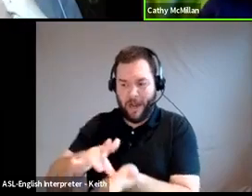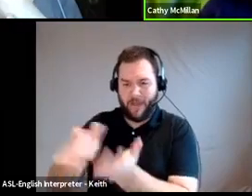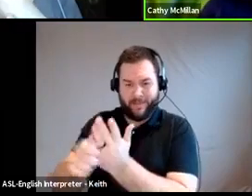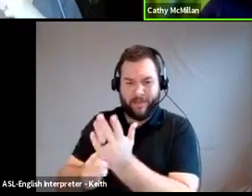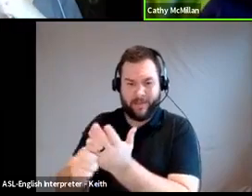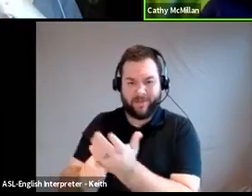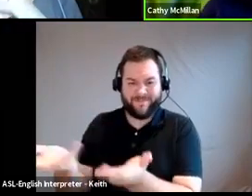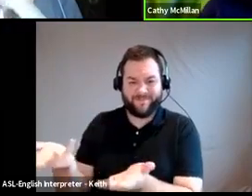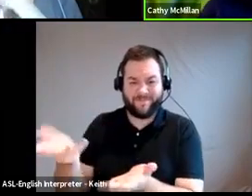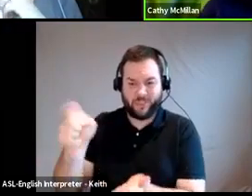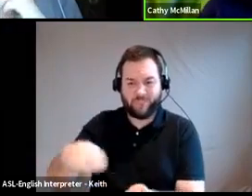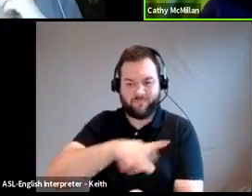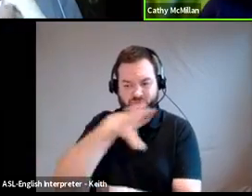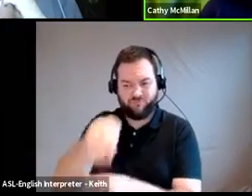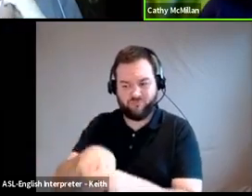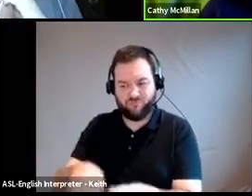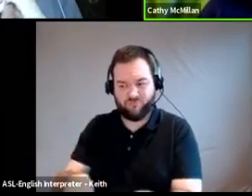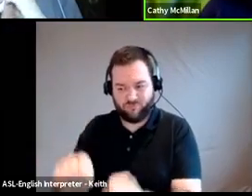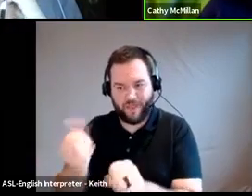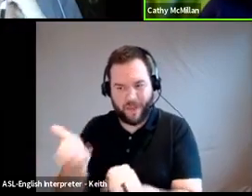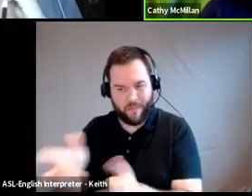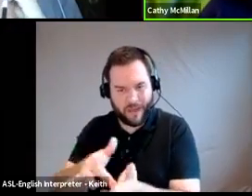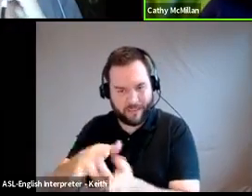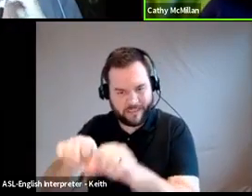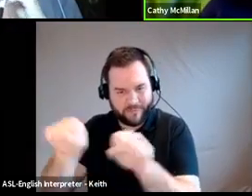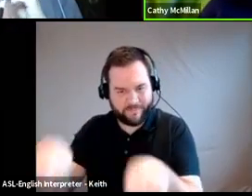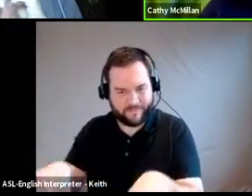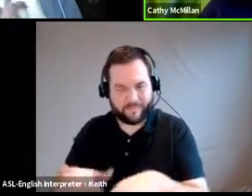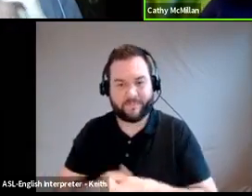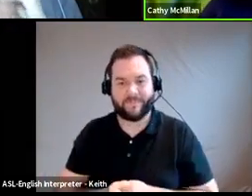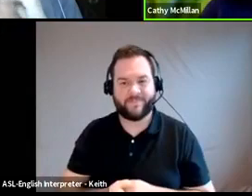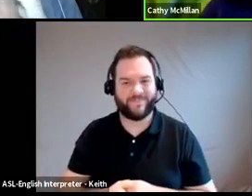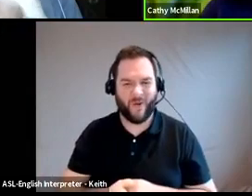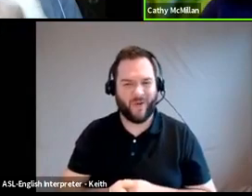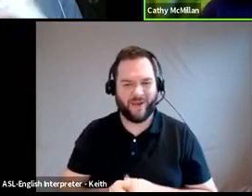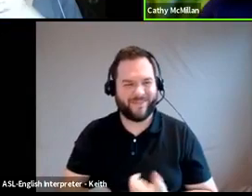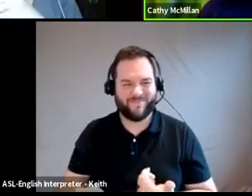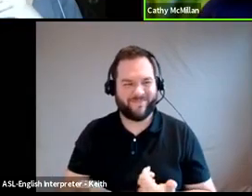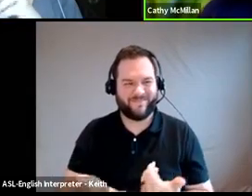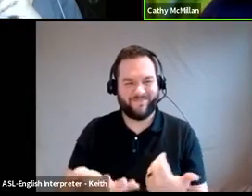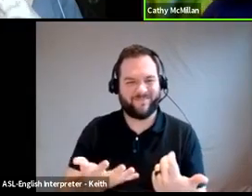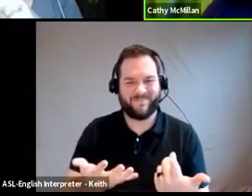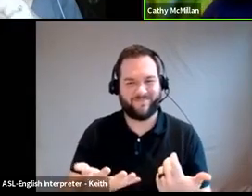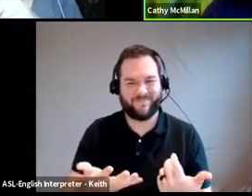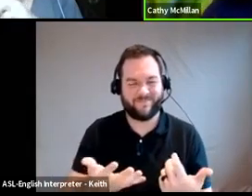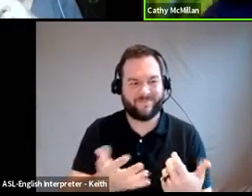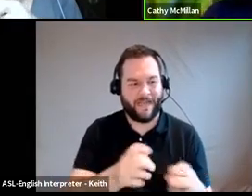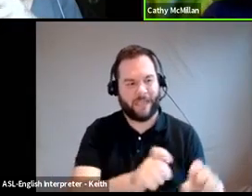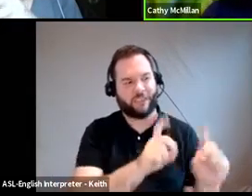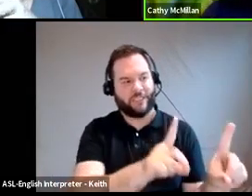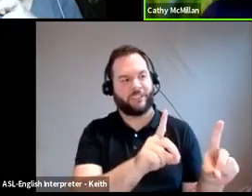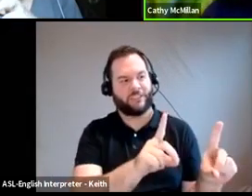diagnosis like the DSM five is a medical manual. So. you know you know, enough with the you know enough with the like